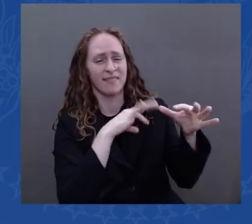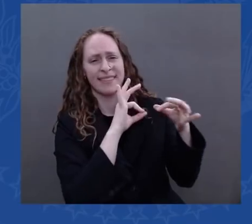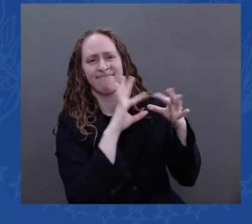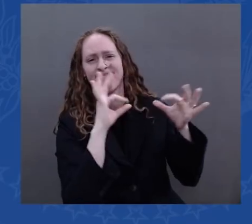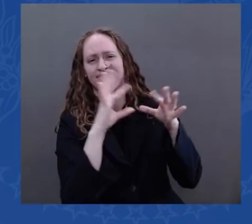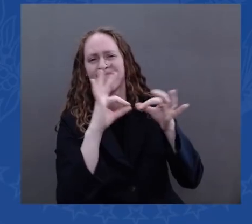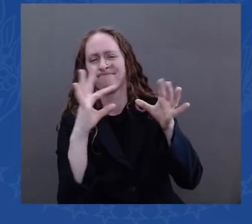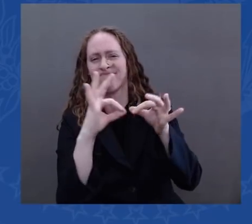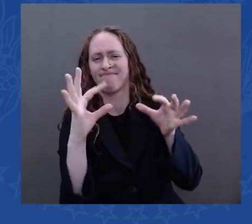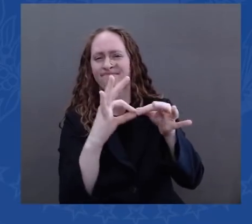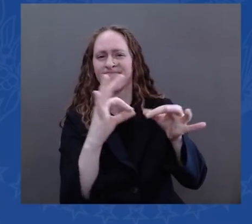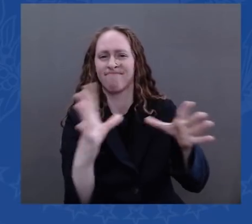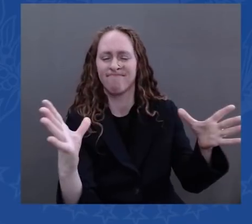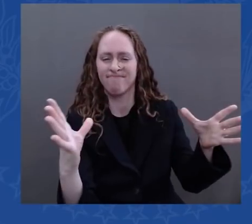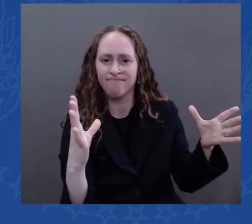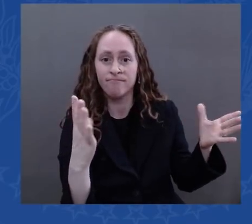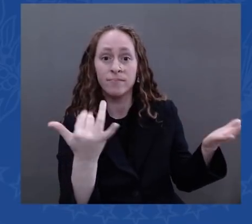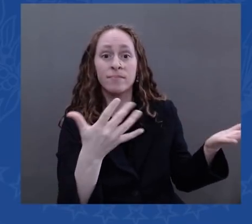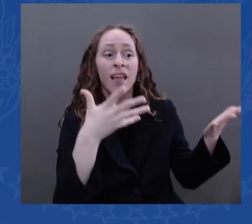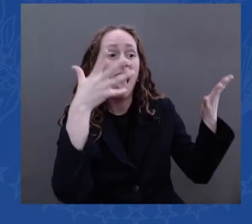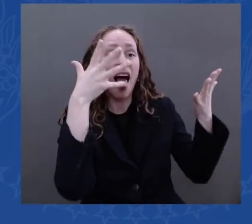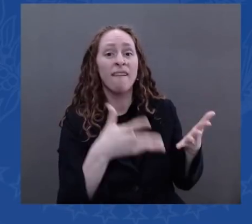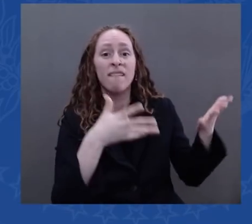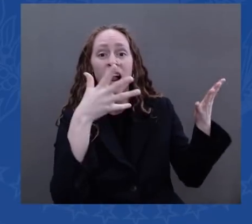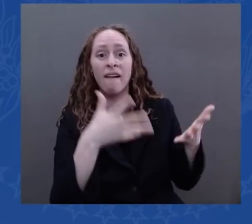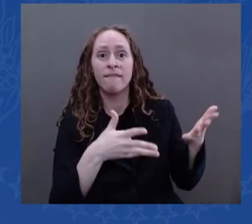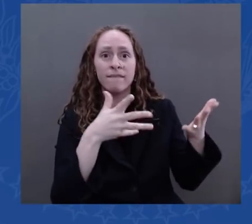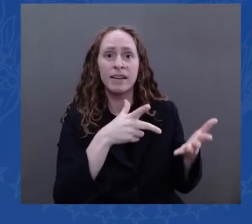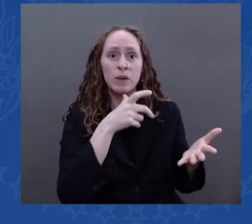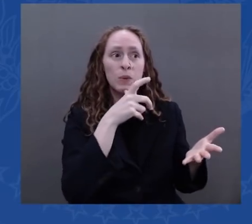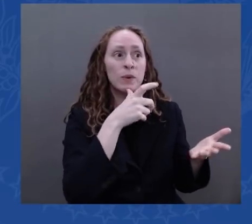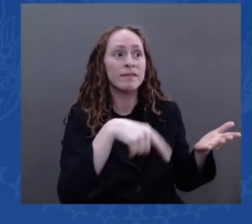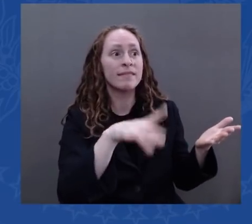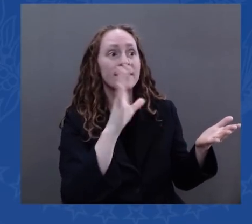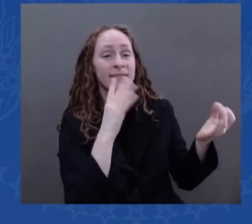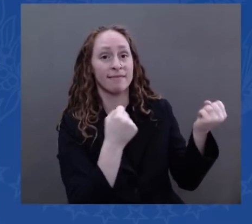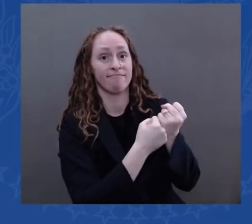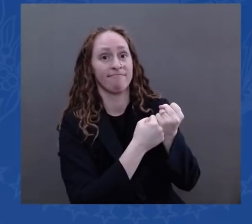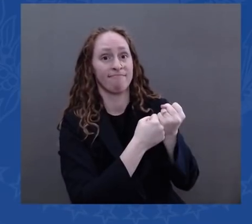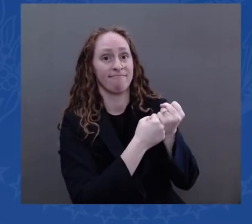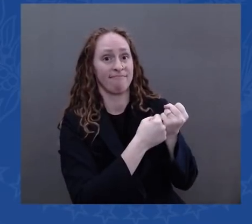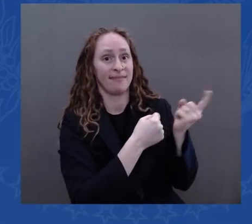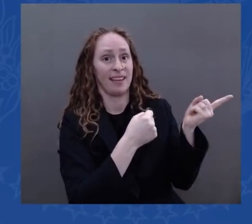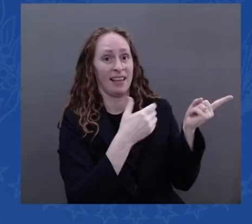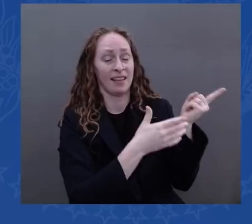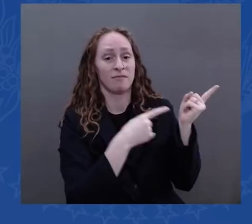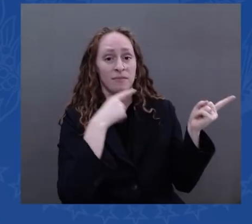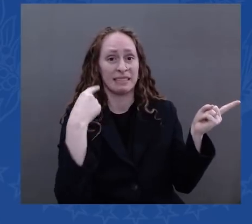Are you concerned this remark might escalate the conflict? The President: No, I'm not. I'm not at all. The Press: Thank you, sir.